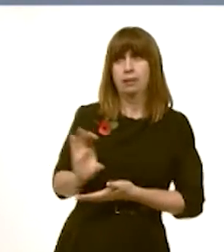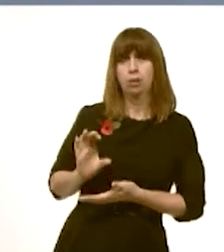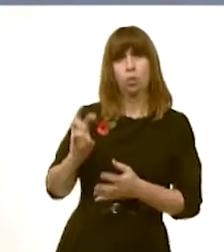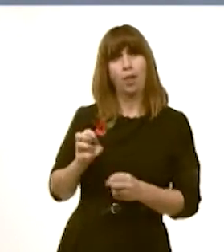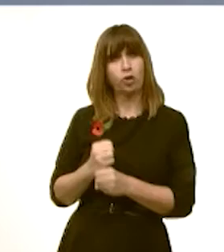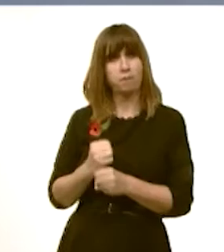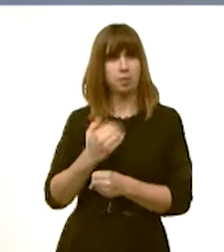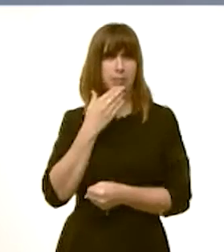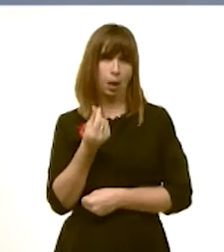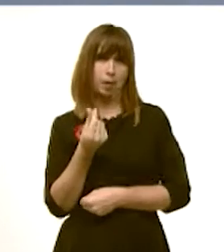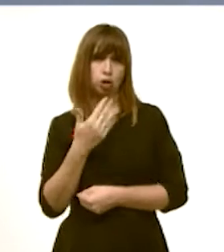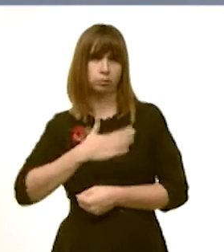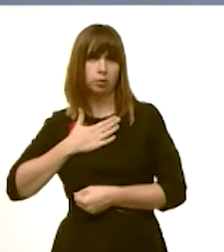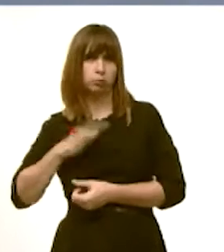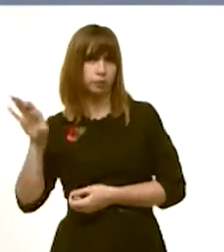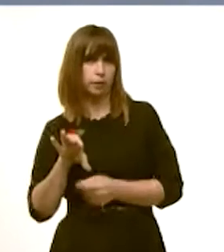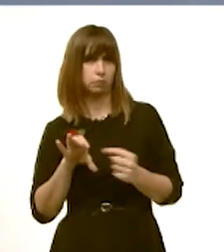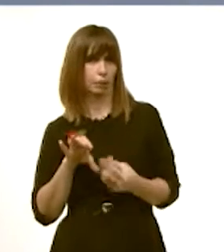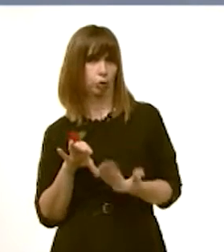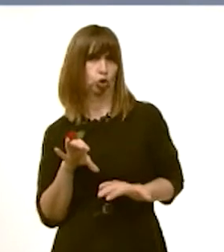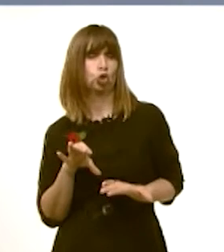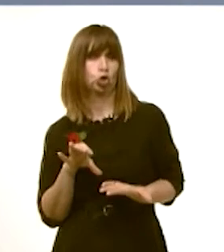Could you advise us how much this funding is, and also, can you confirm that youíll